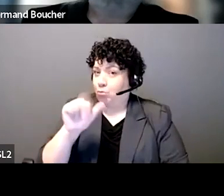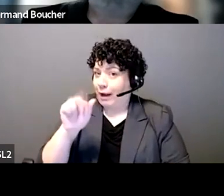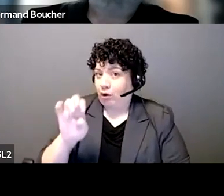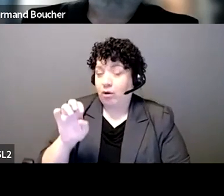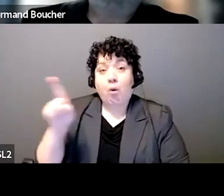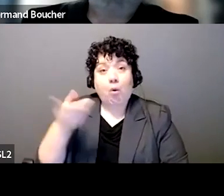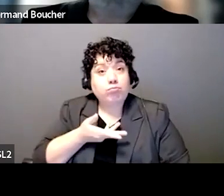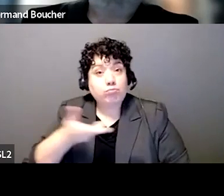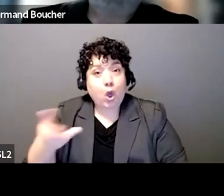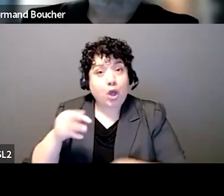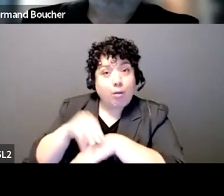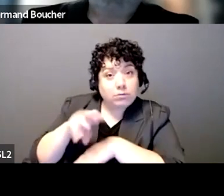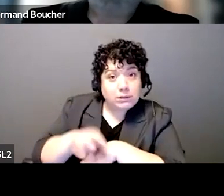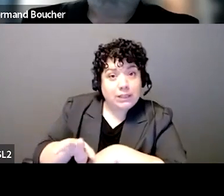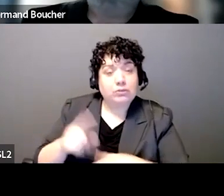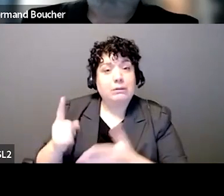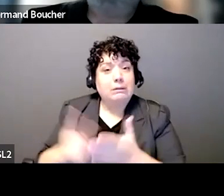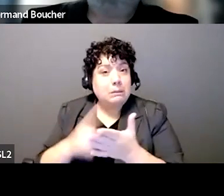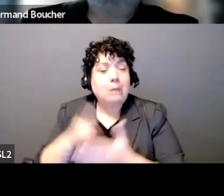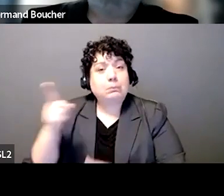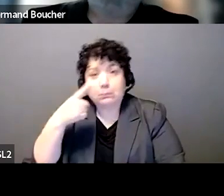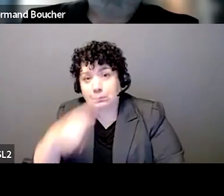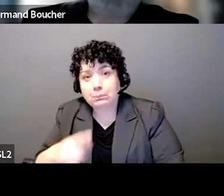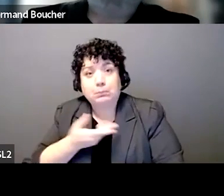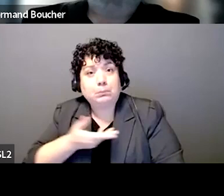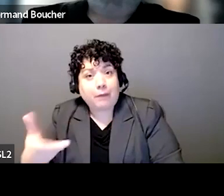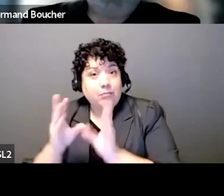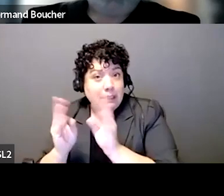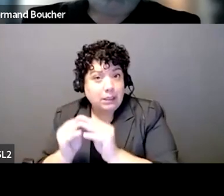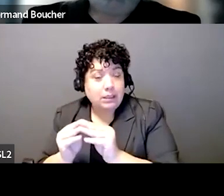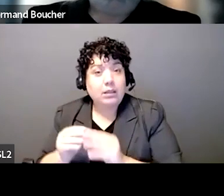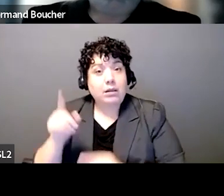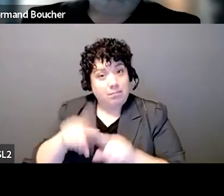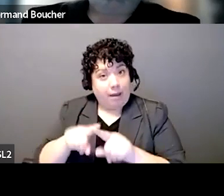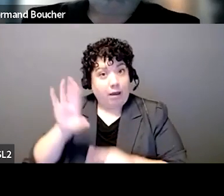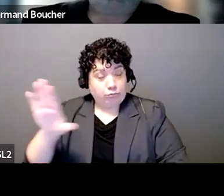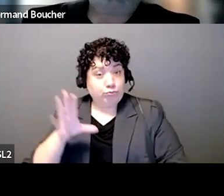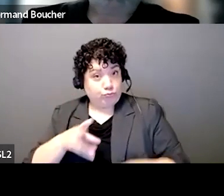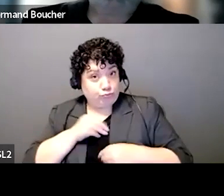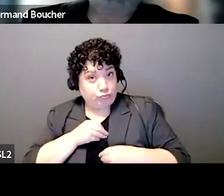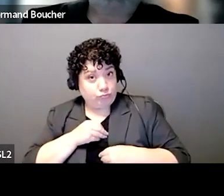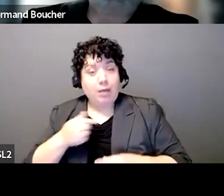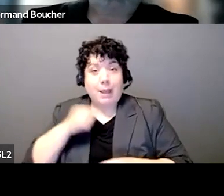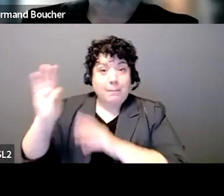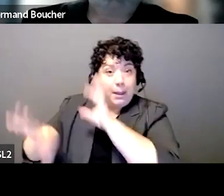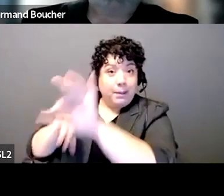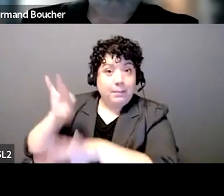yes you can meet sometimes if they're willing and share your experience but to have like an ongoing